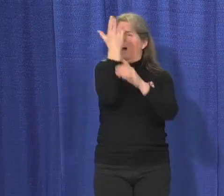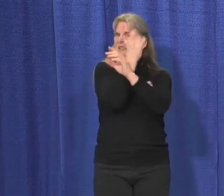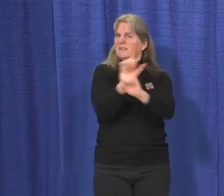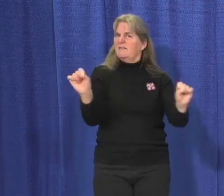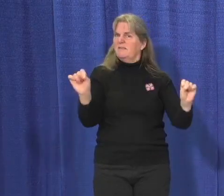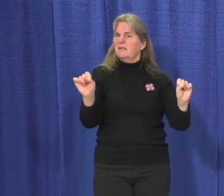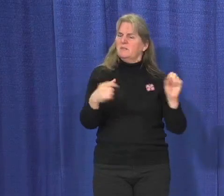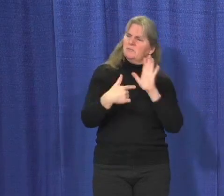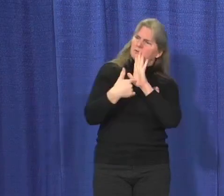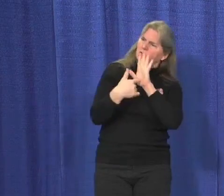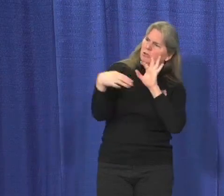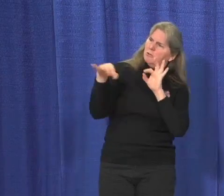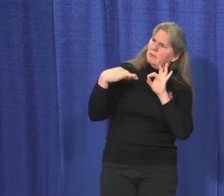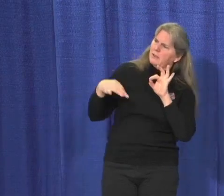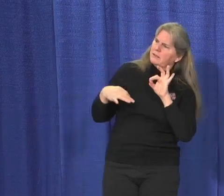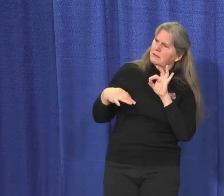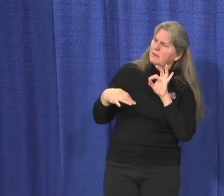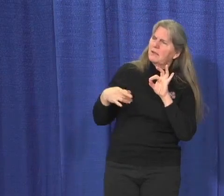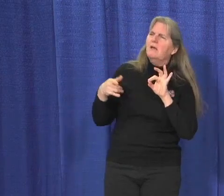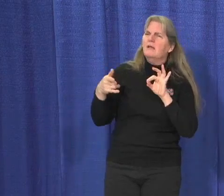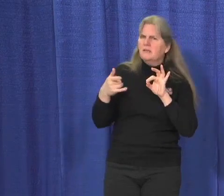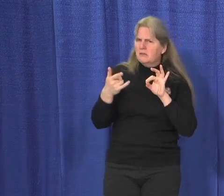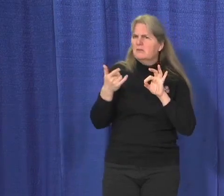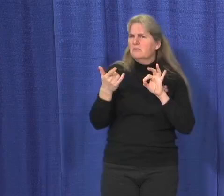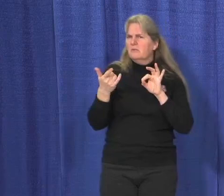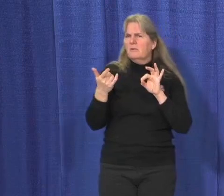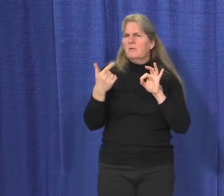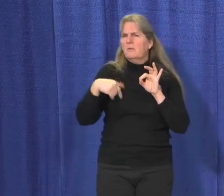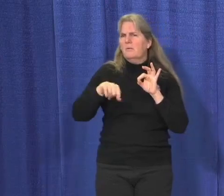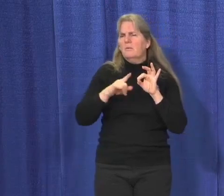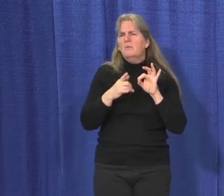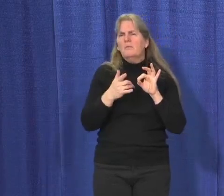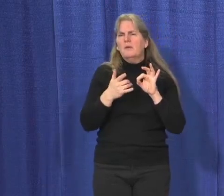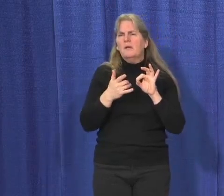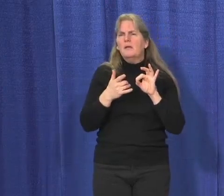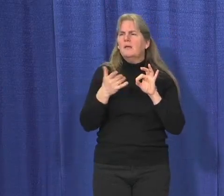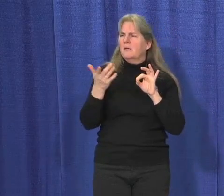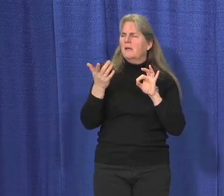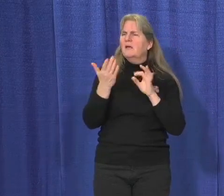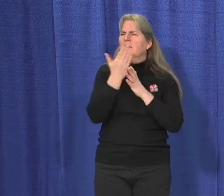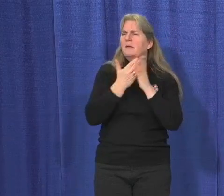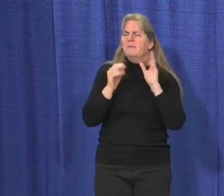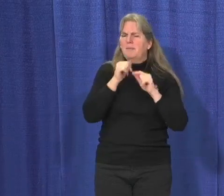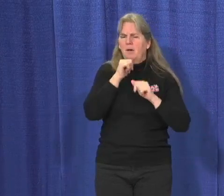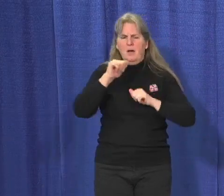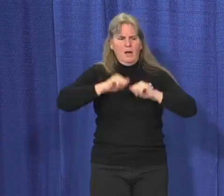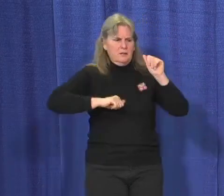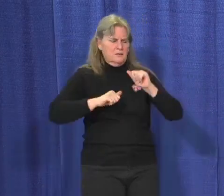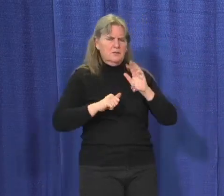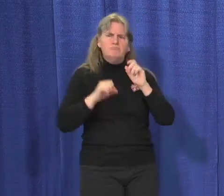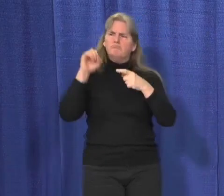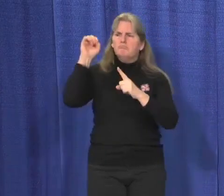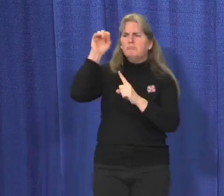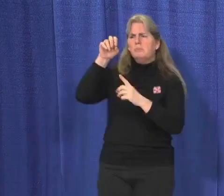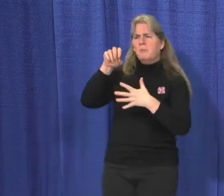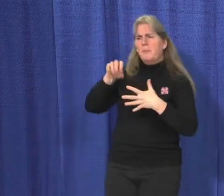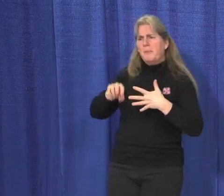record, we can continue to chip away at the remaining people who